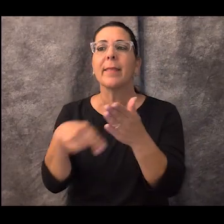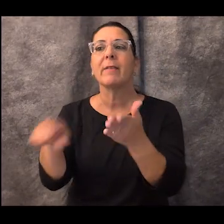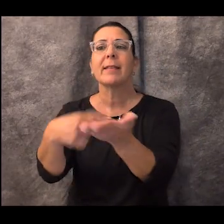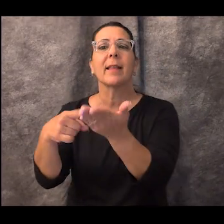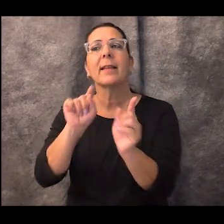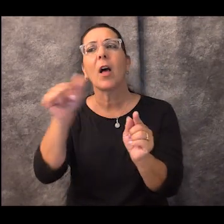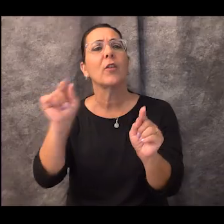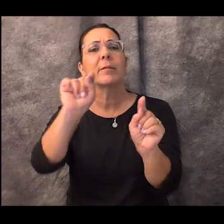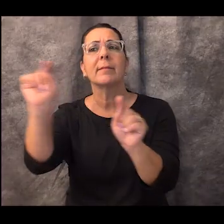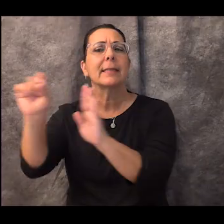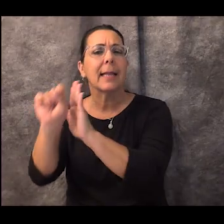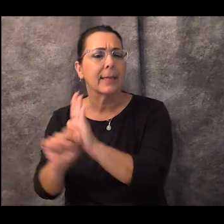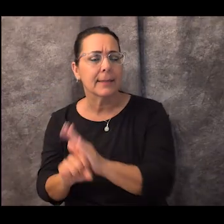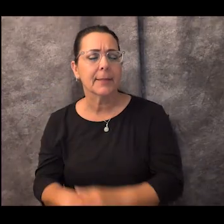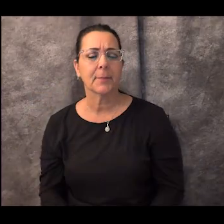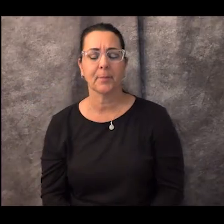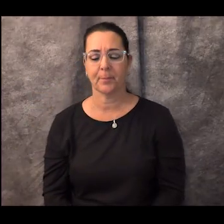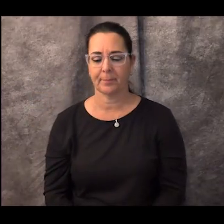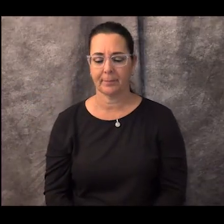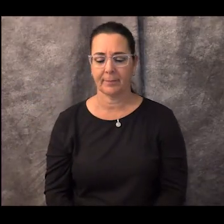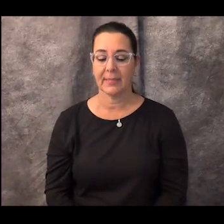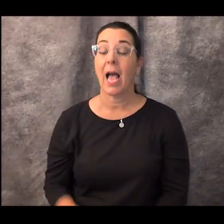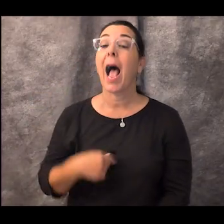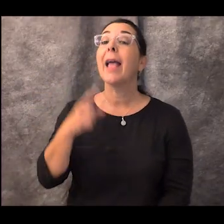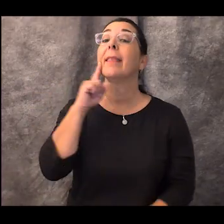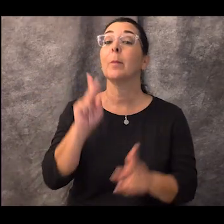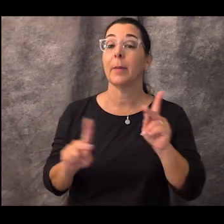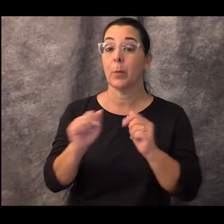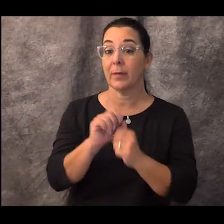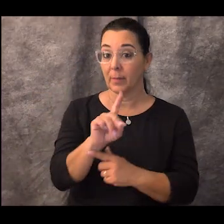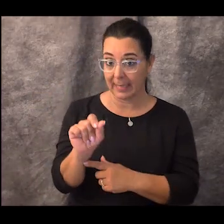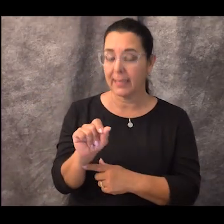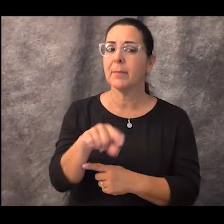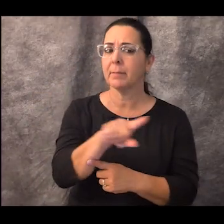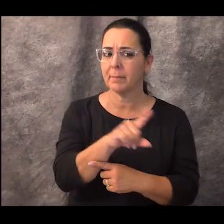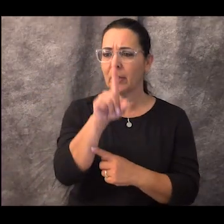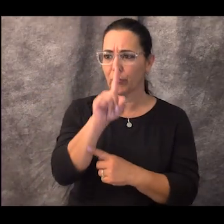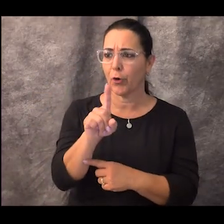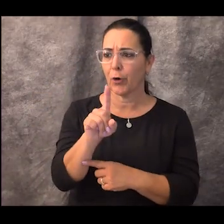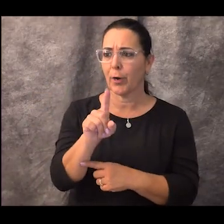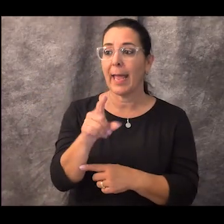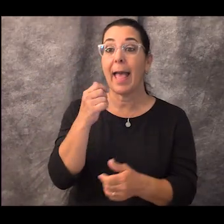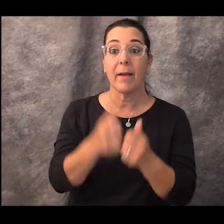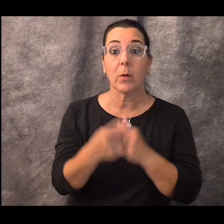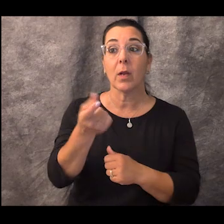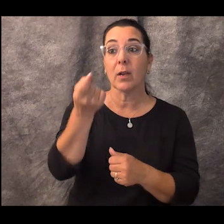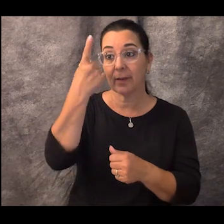(Michelle) I think it's really important for people with disabilities to make sure that every everyone understands the consequence of what we're talking about, right?